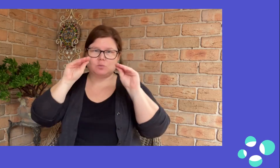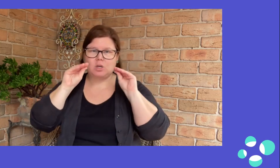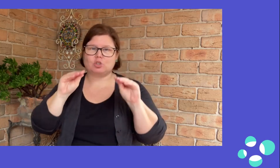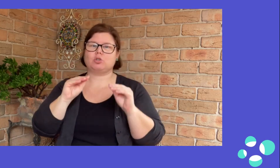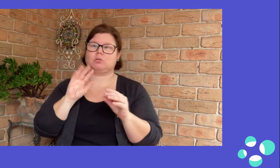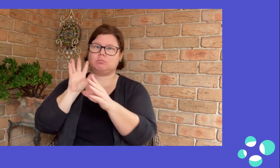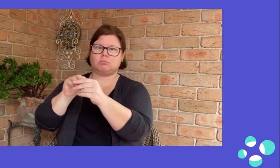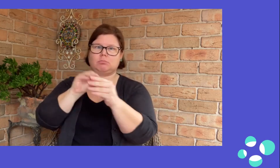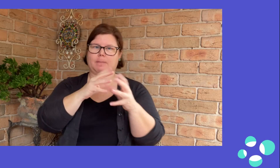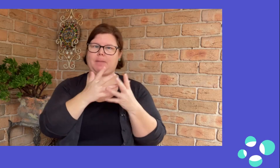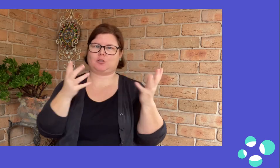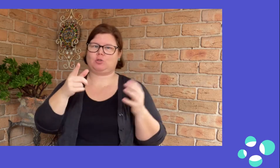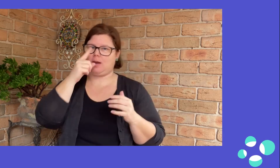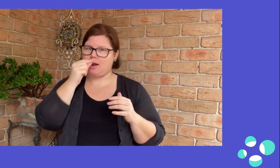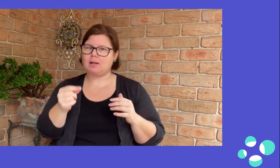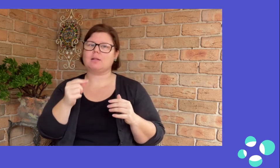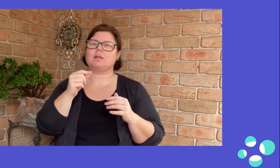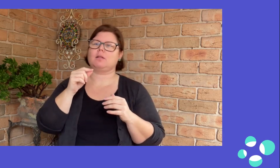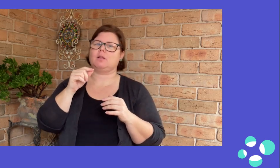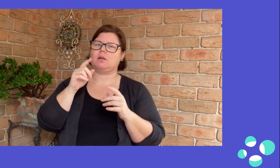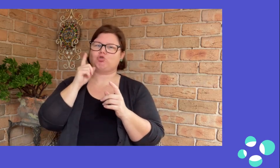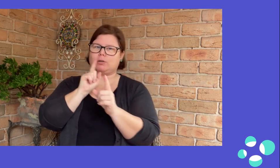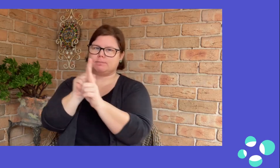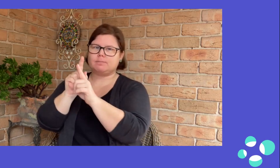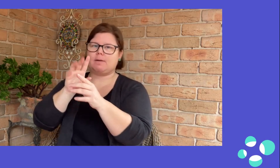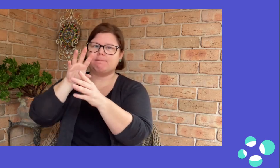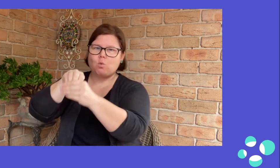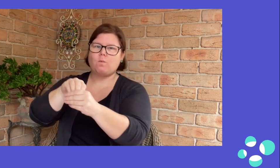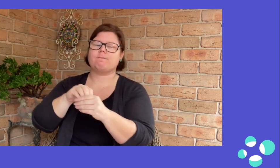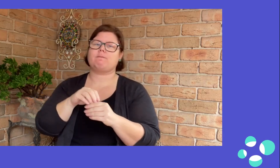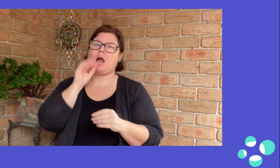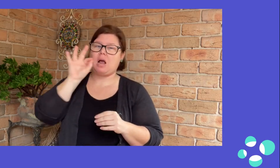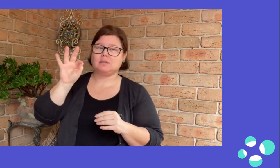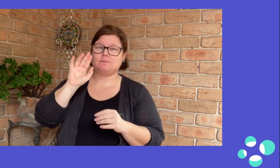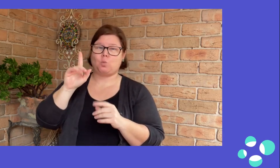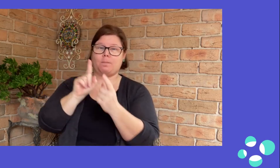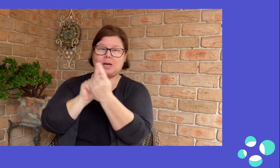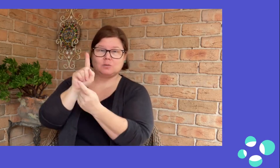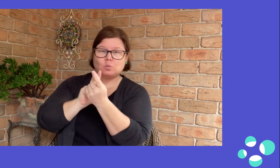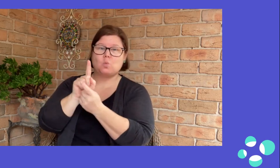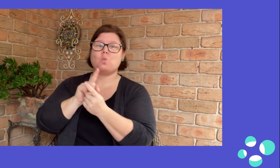such as educational opportunities and mentoring.